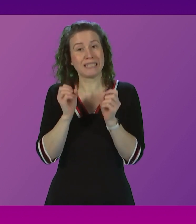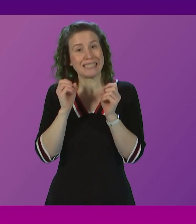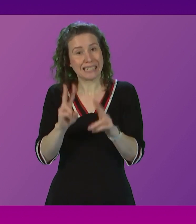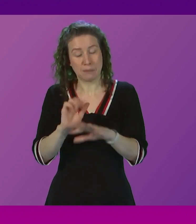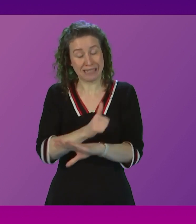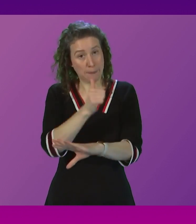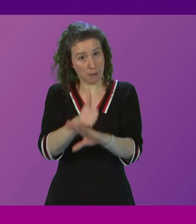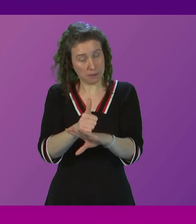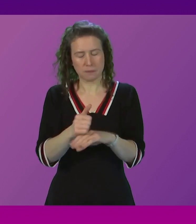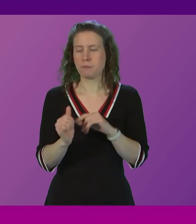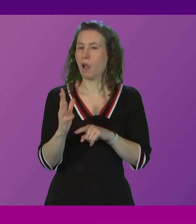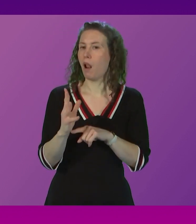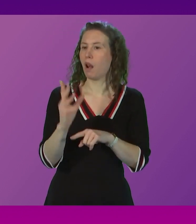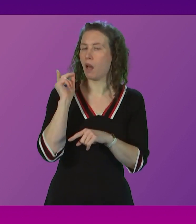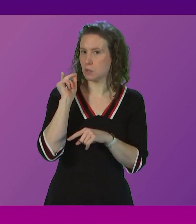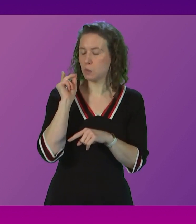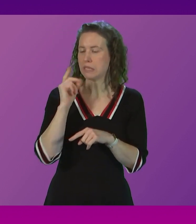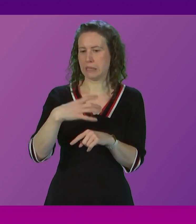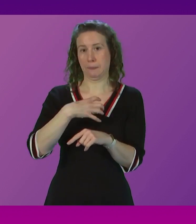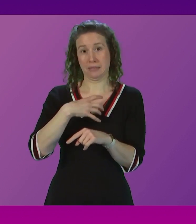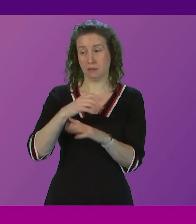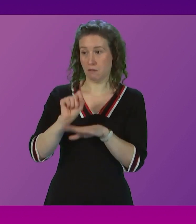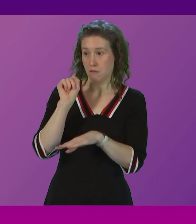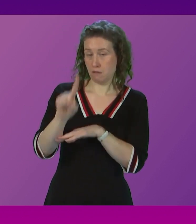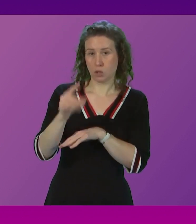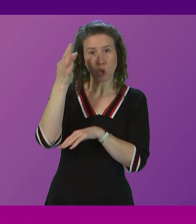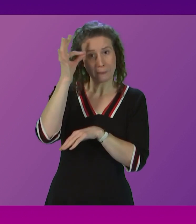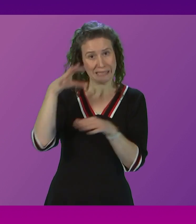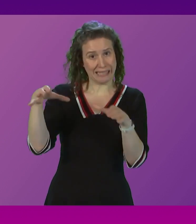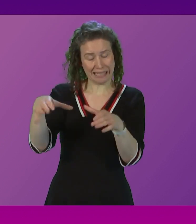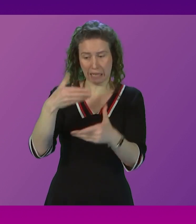Last week, the minister wrote to the committee, setting out the further steps